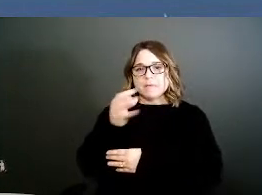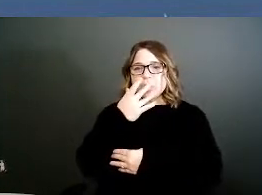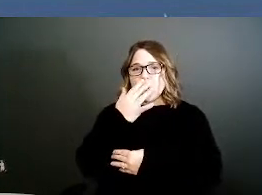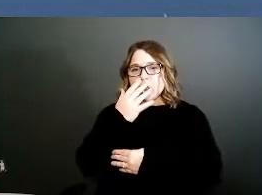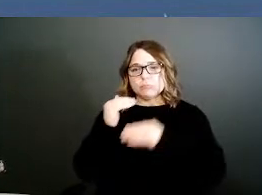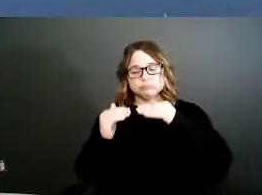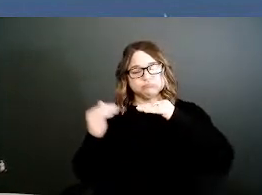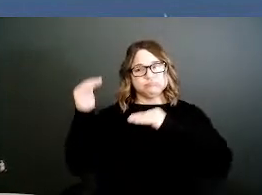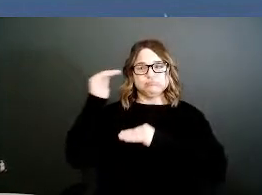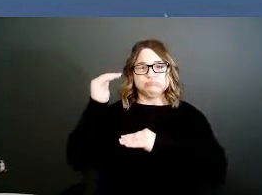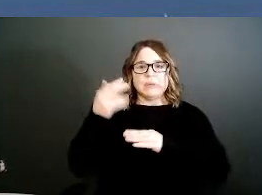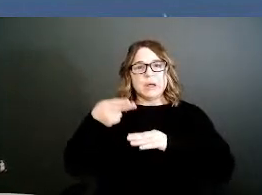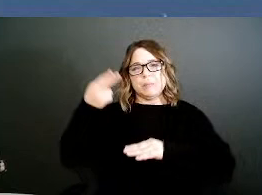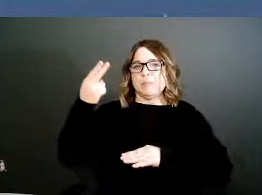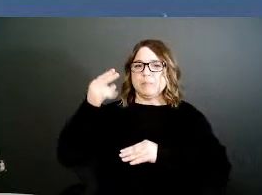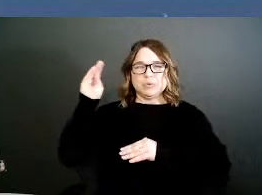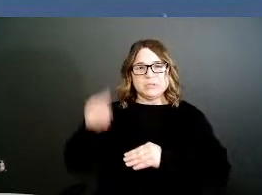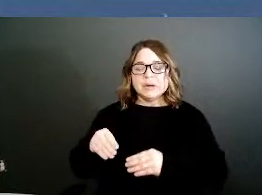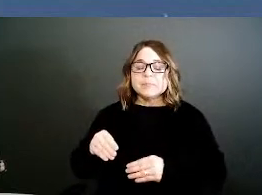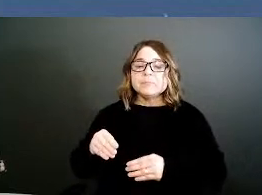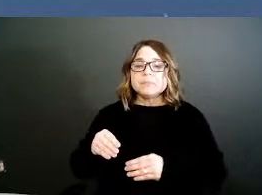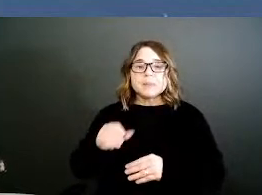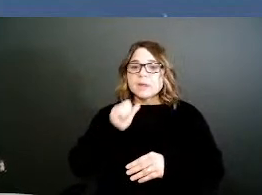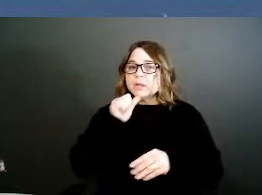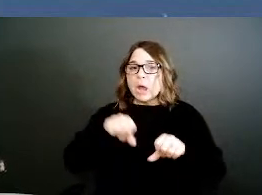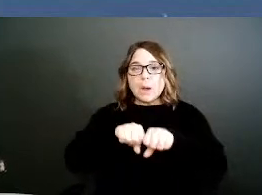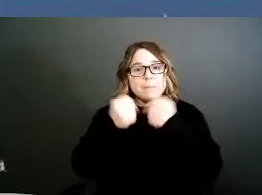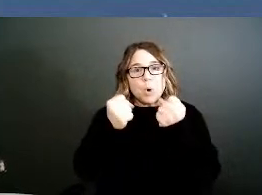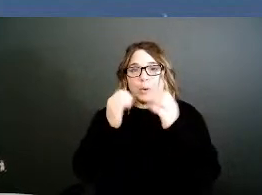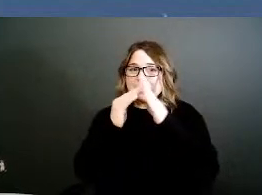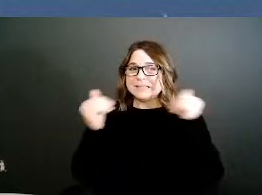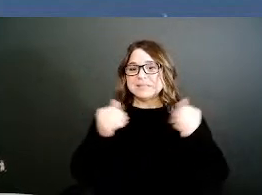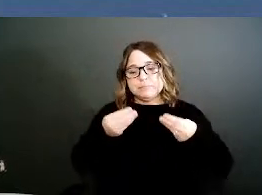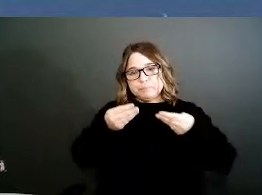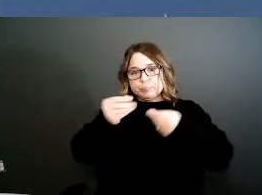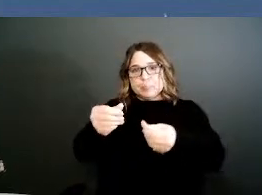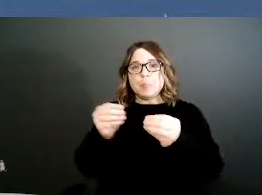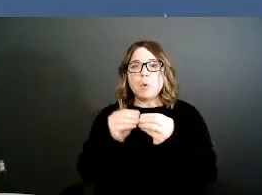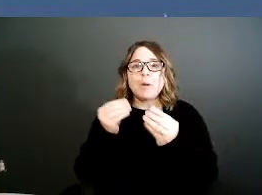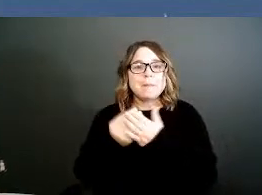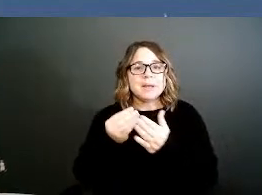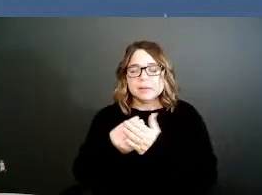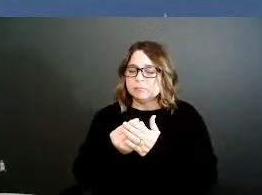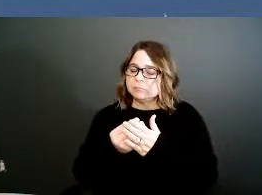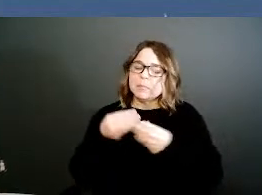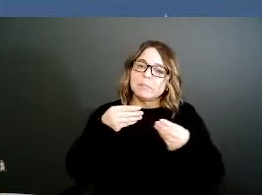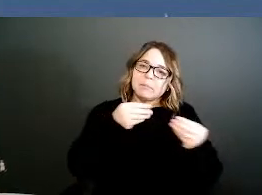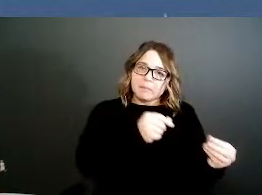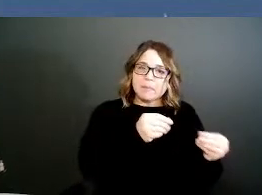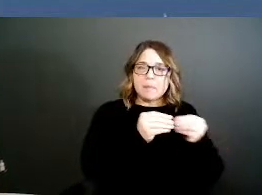FUNDING. WE NEED TO GIVE MORE FUNDING TO OFFICERS THAT ADDRESS THE ROOT CAUSES OF CRIME AND VIOLENCE IN OUR COMMUNITY.